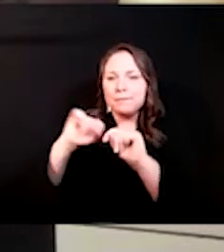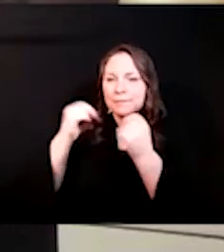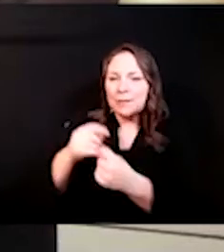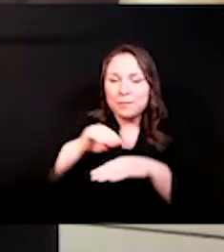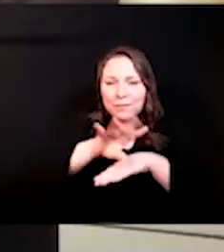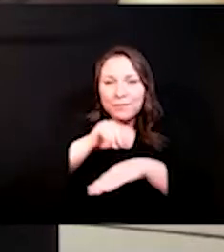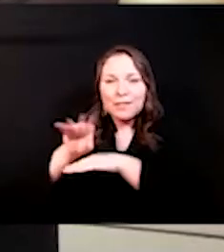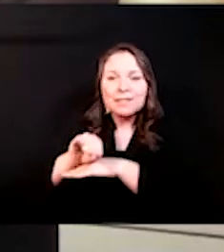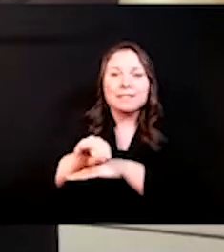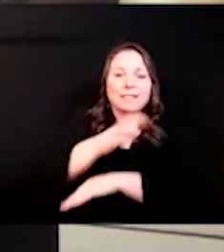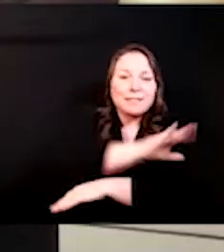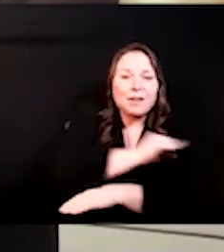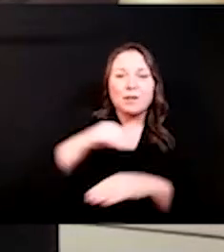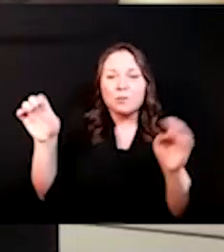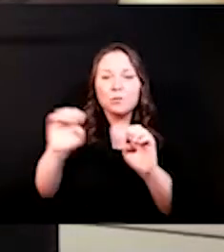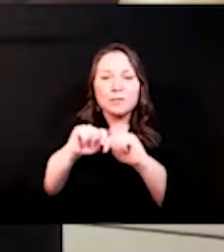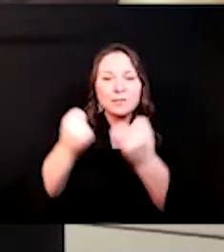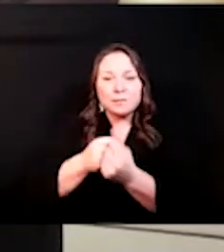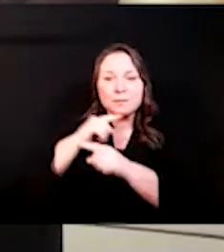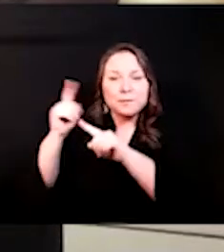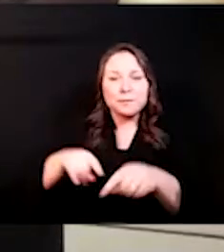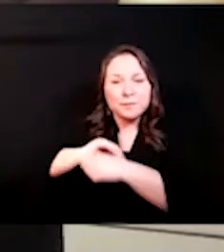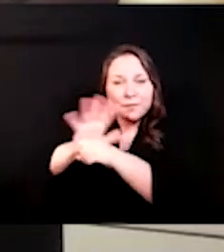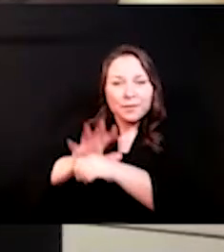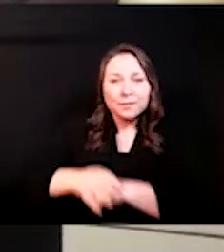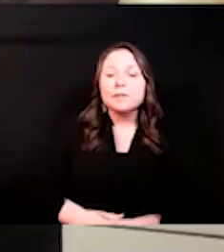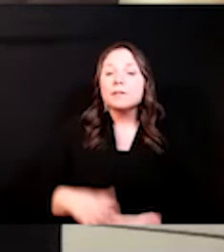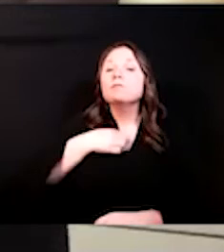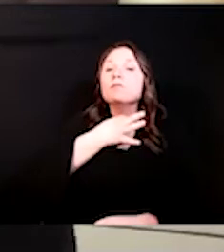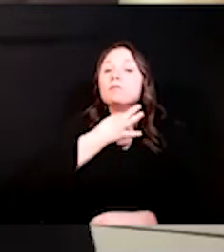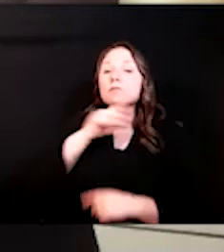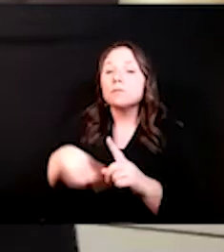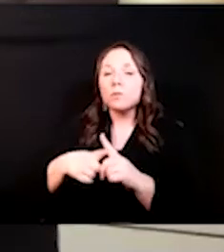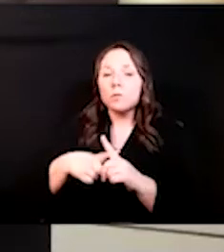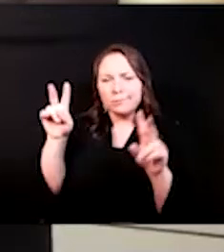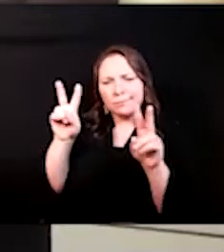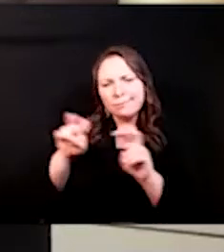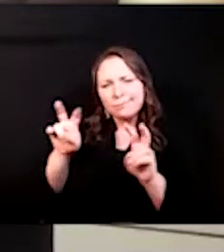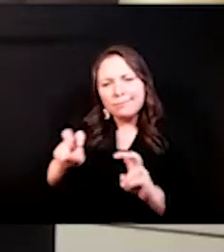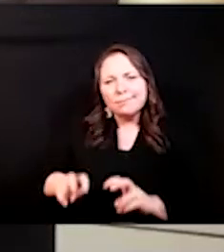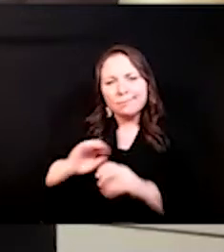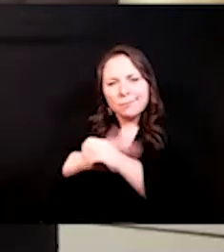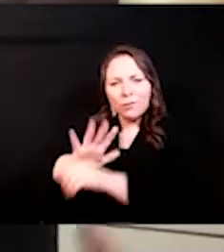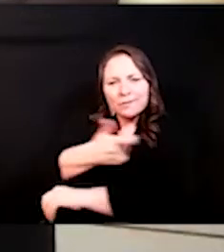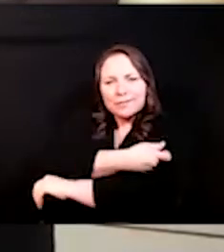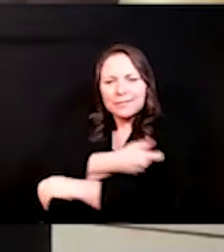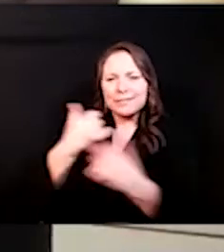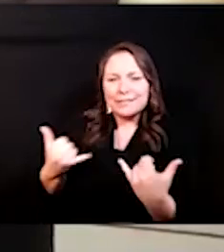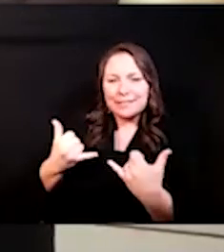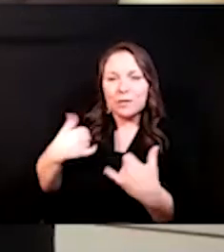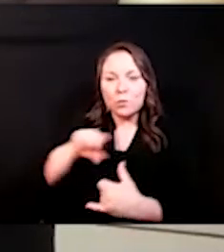DONATIONS MADE TO AMERICARES AND IS A KEY MEMBER OF THE TEAMS RESPONDING TO VOTE VID. ERIN, I'M CURIOUS WITH WE LOOK